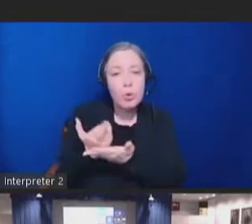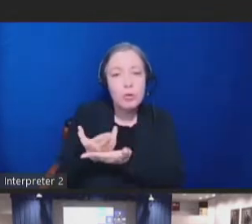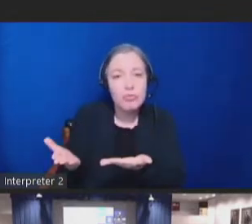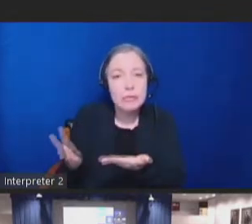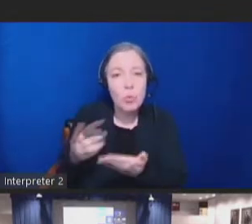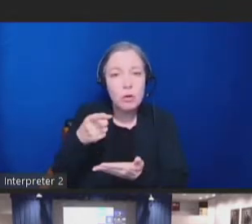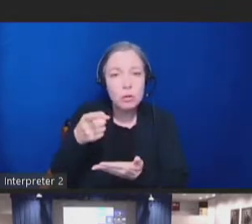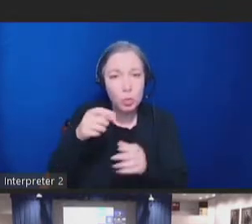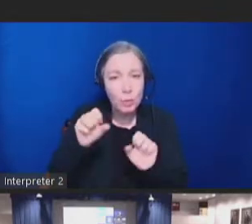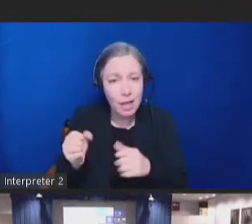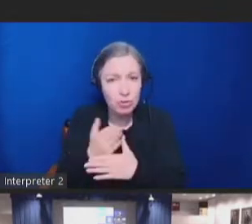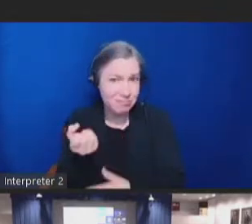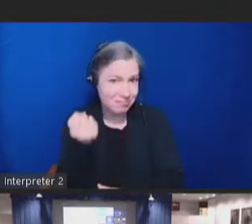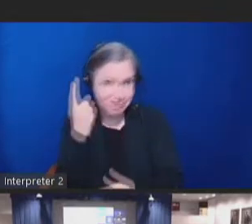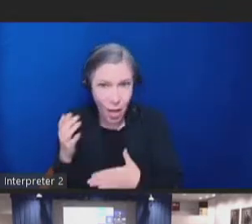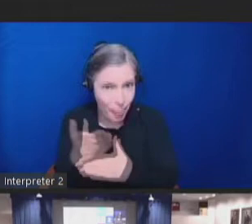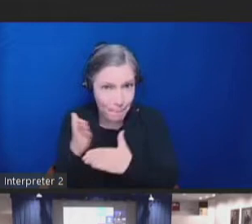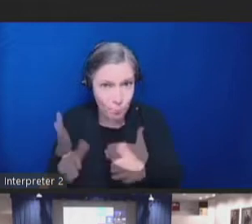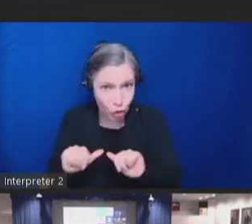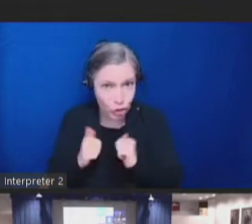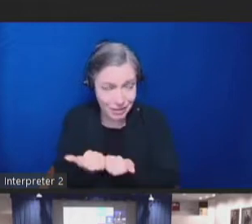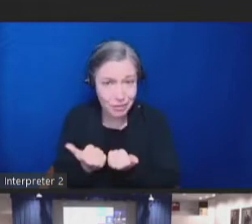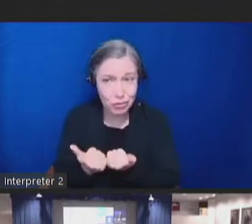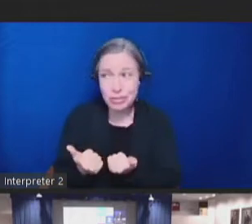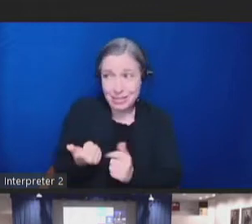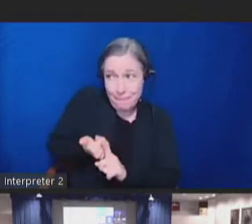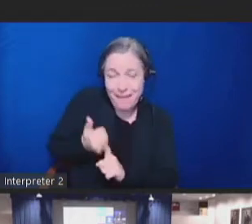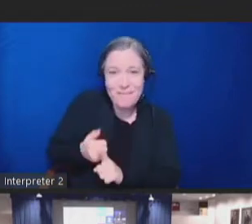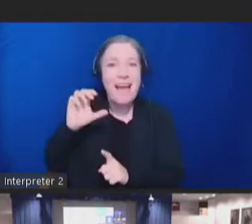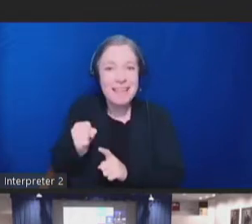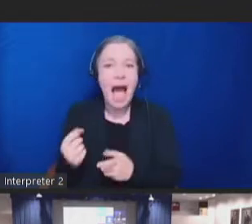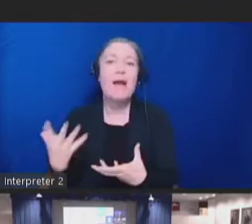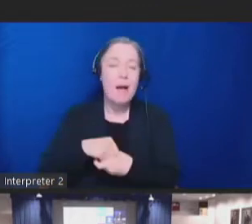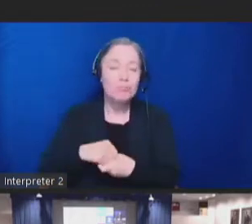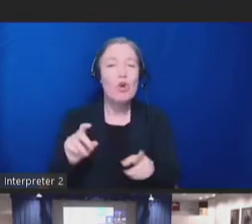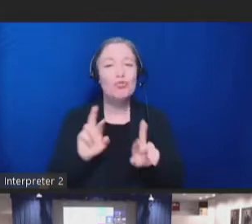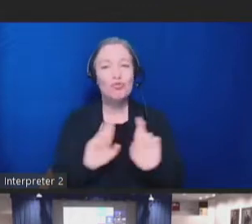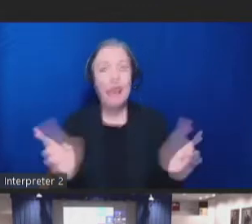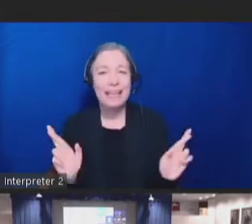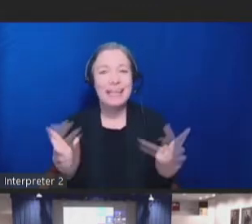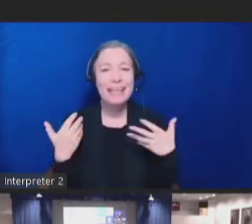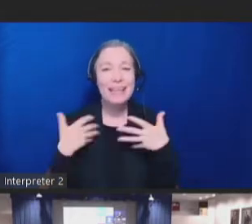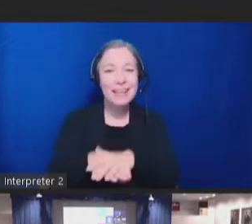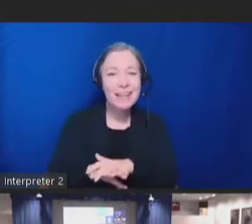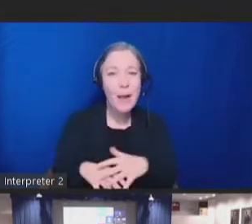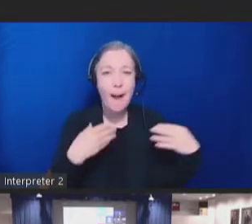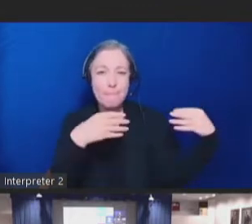partners are able to, you know implement an integrated-marketing approach, so to speak,